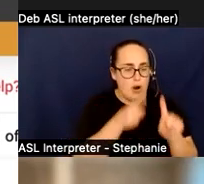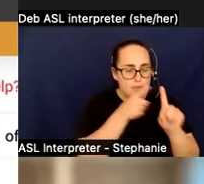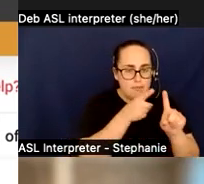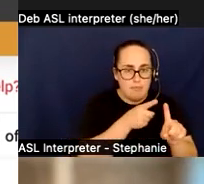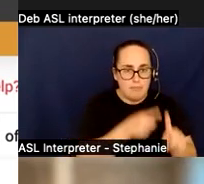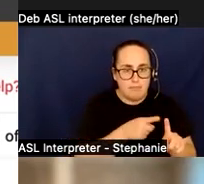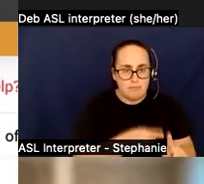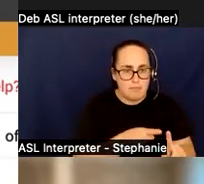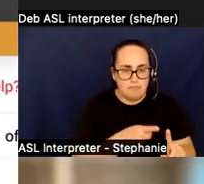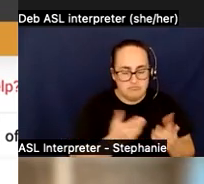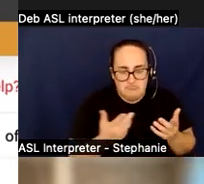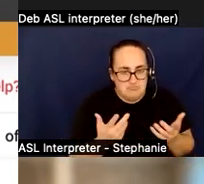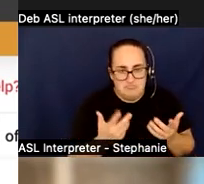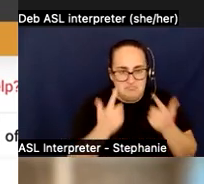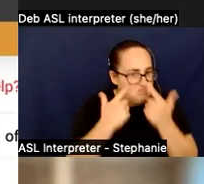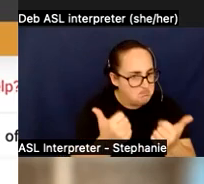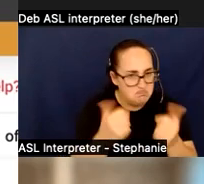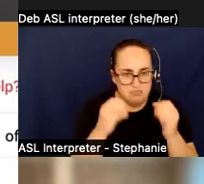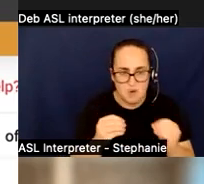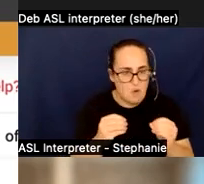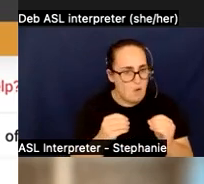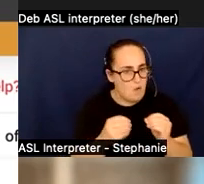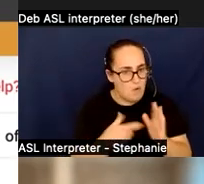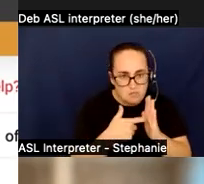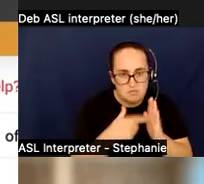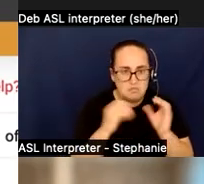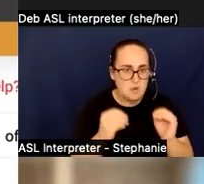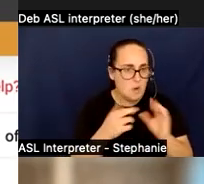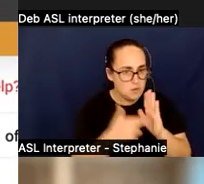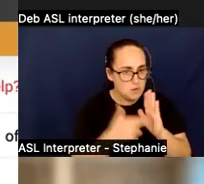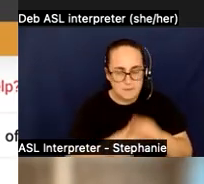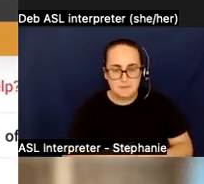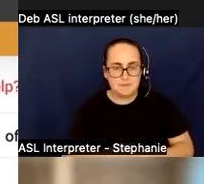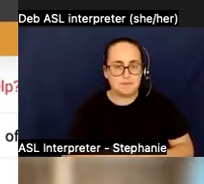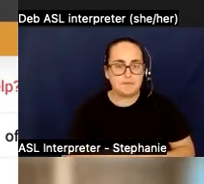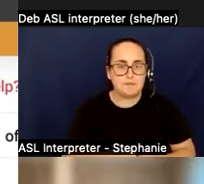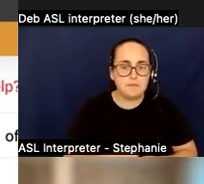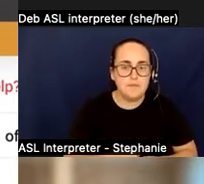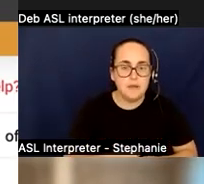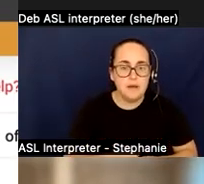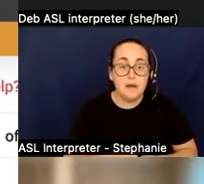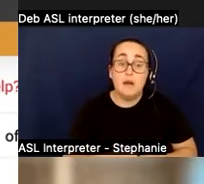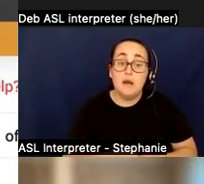you can break this up however you want, and you can also drop files or upload them right